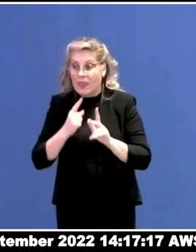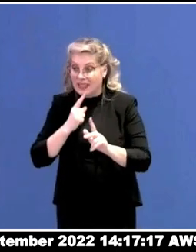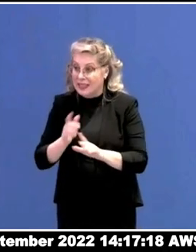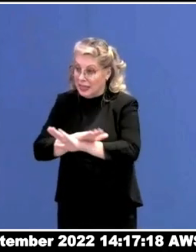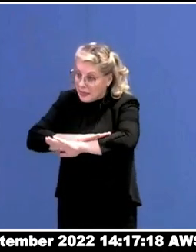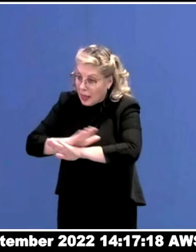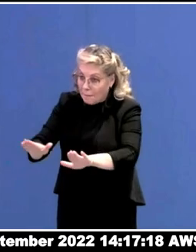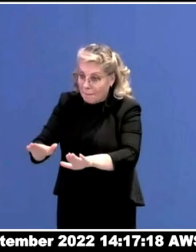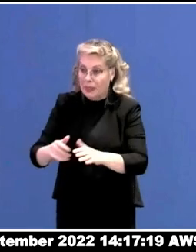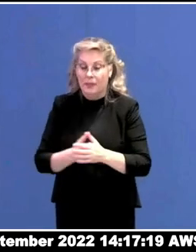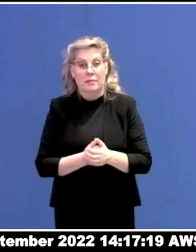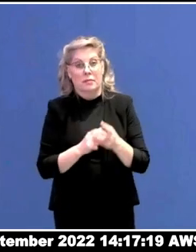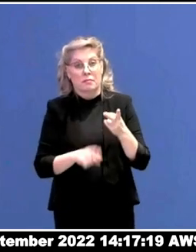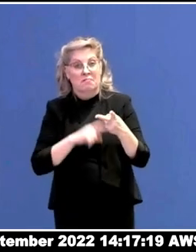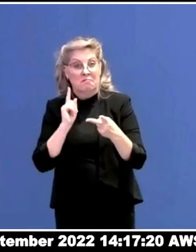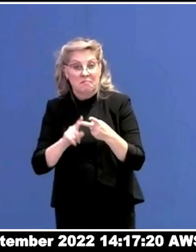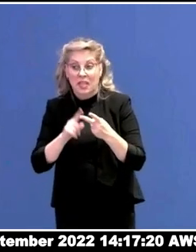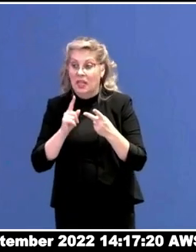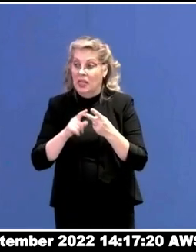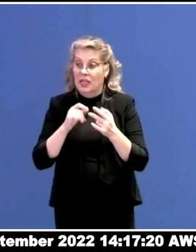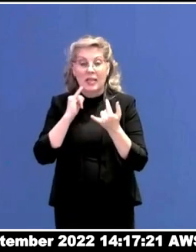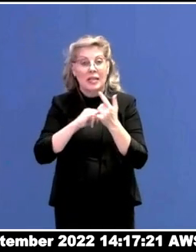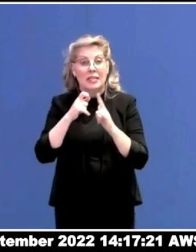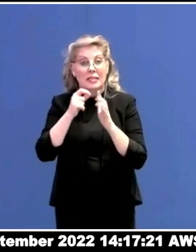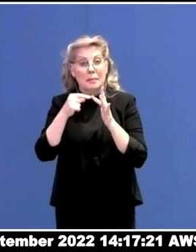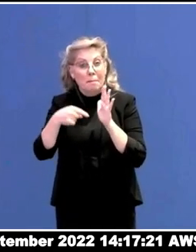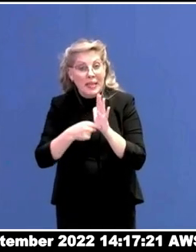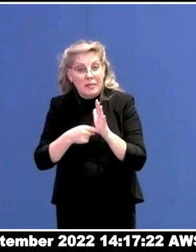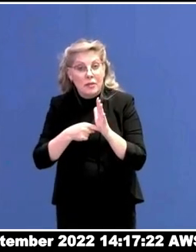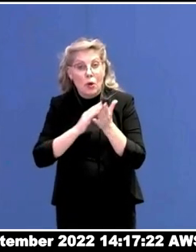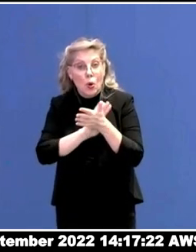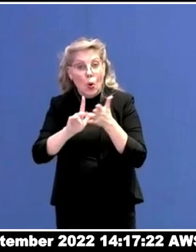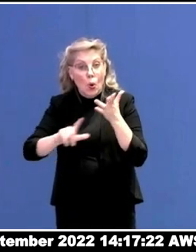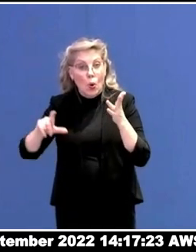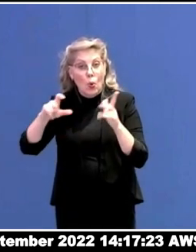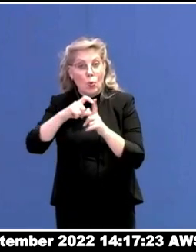huge impact on people's lives in prison because they are not experiencing that violence on a daily basis.